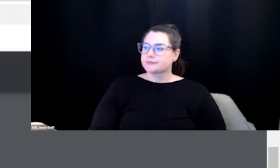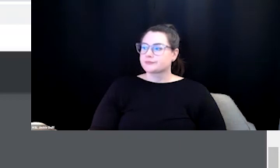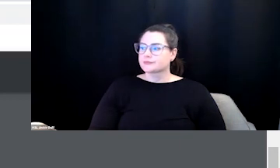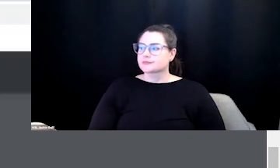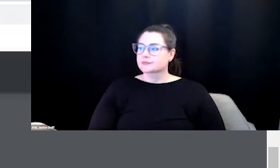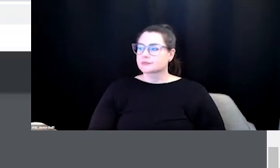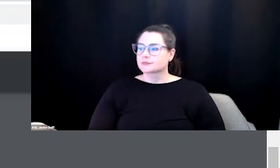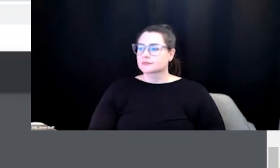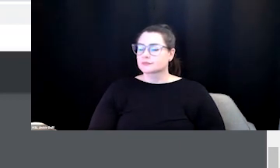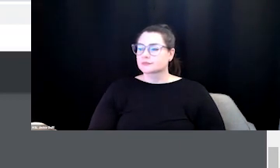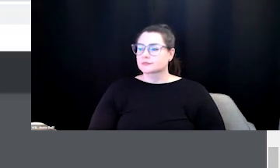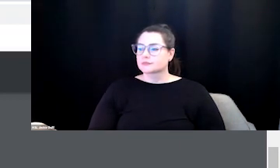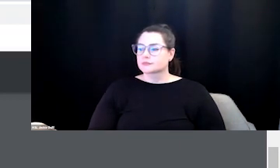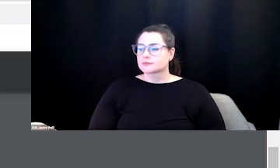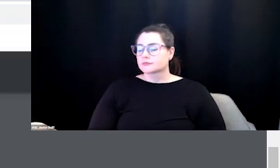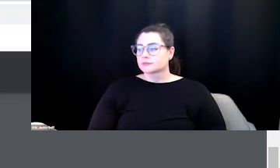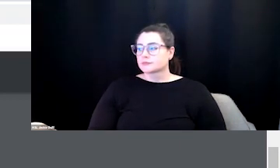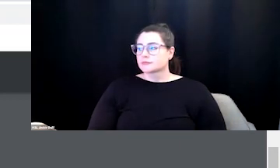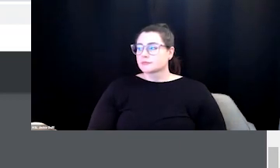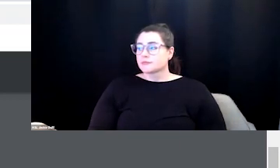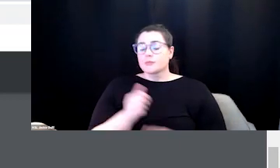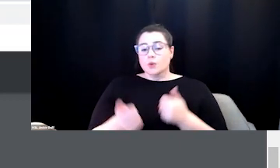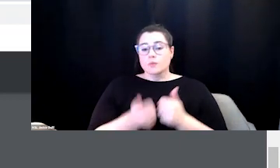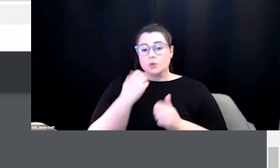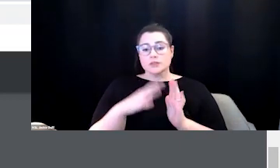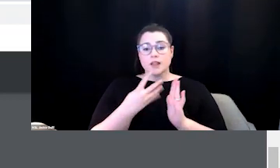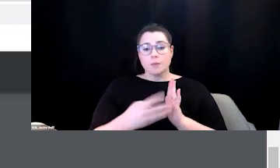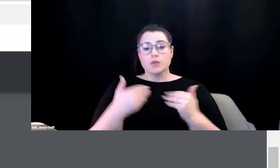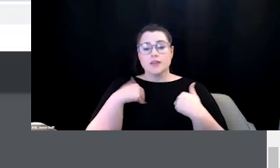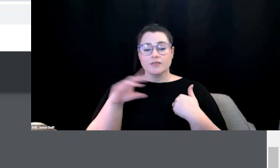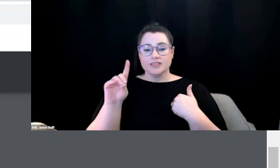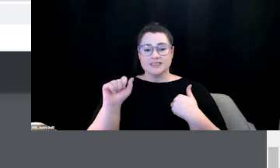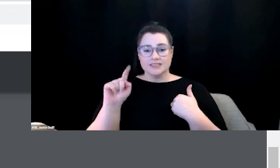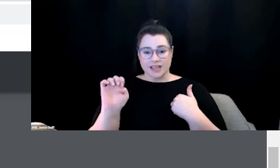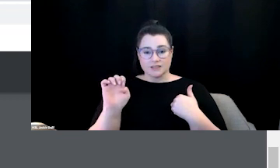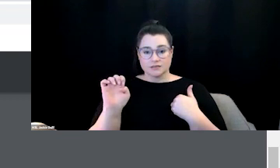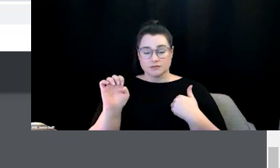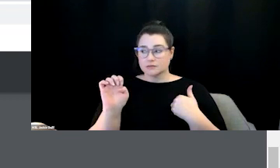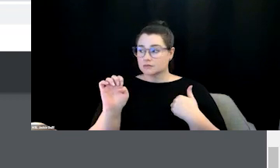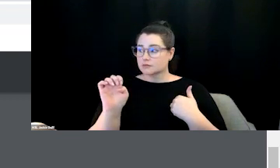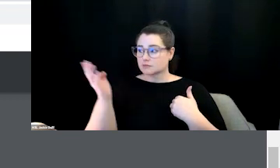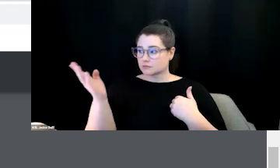As you notice, most of these tables have a date field, so over here, last active date.